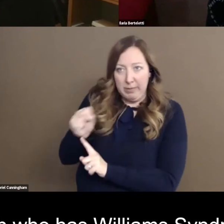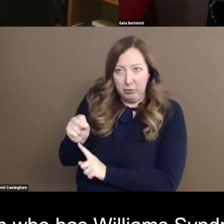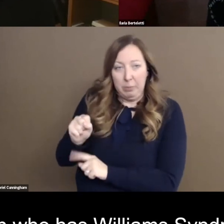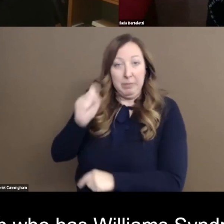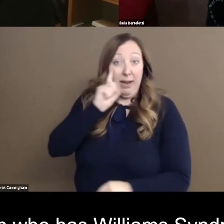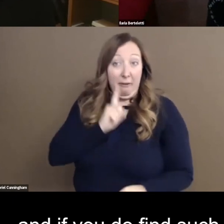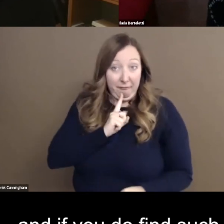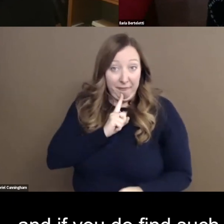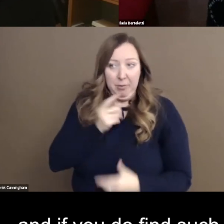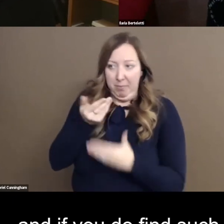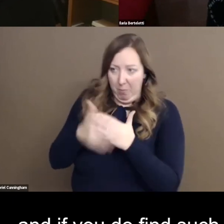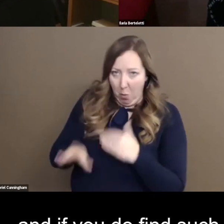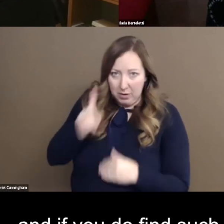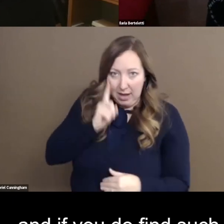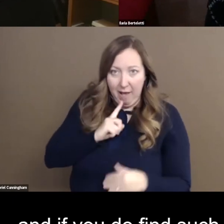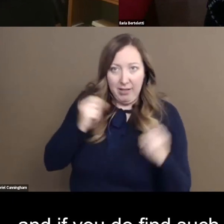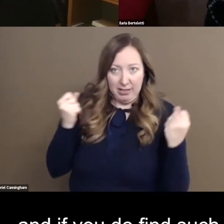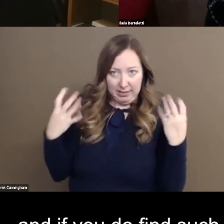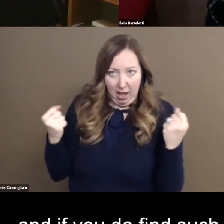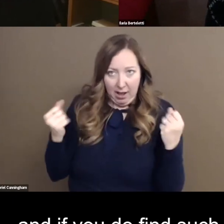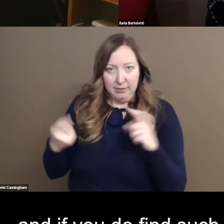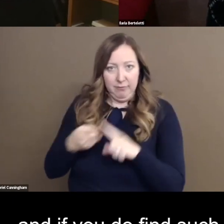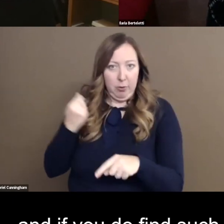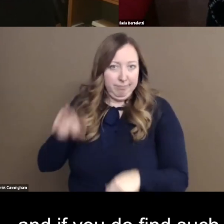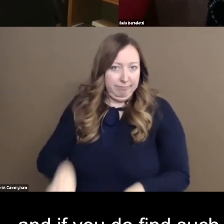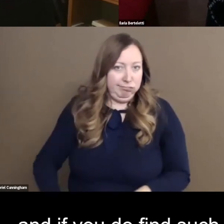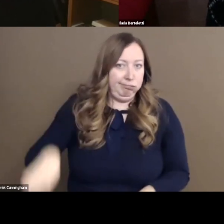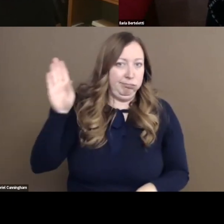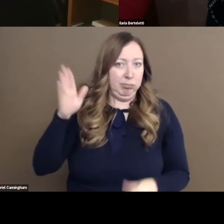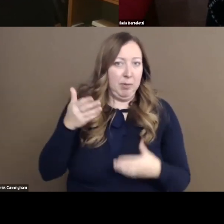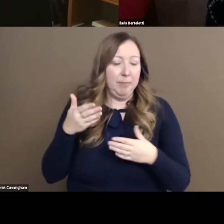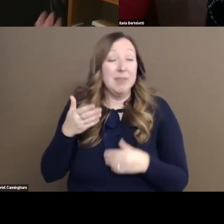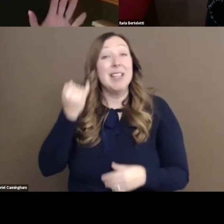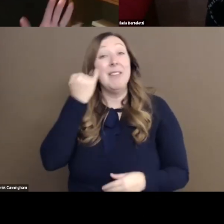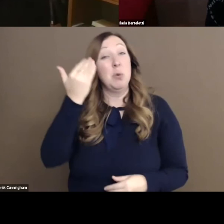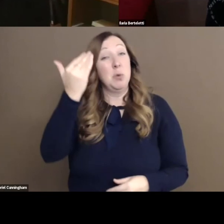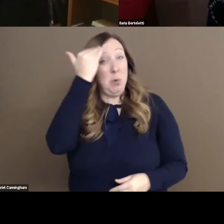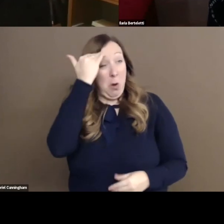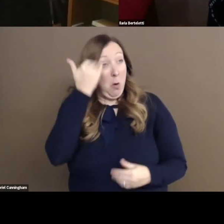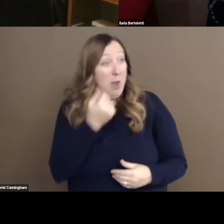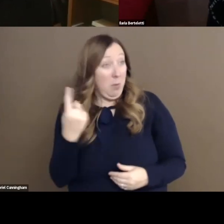signer um and if you do find such a person or want ideas about money and